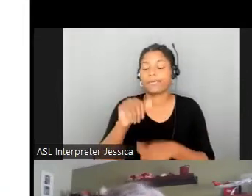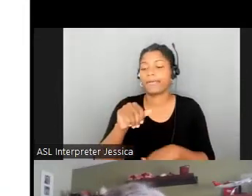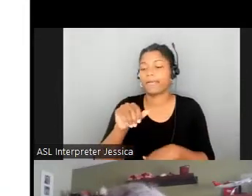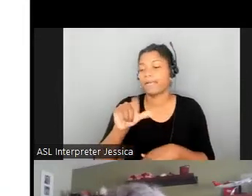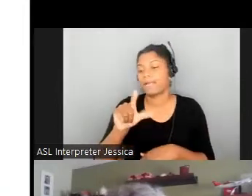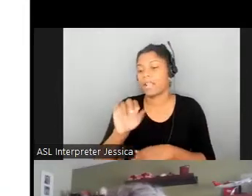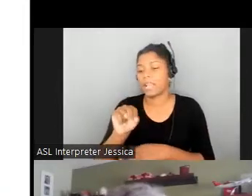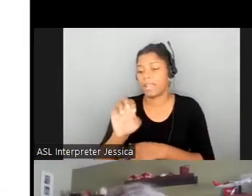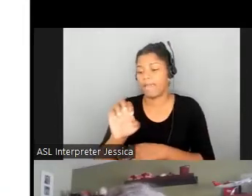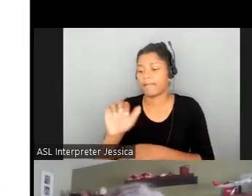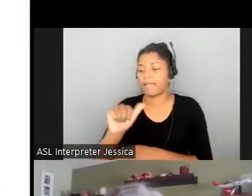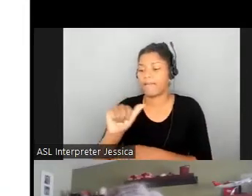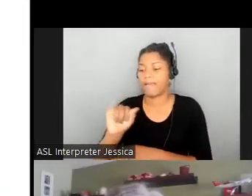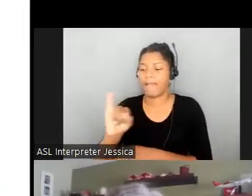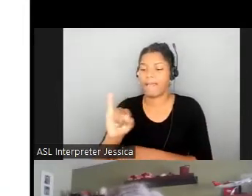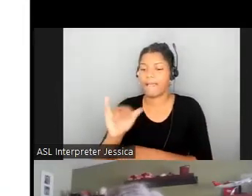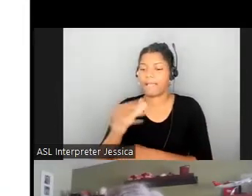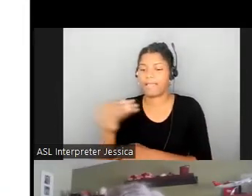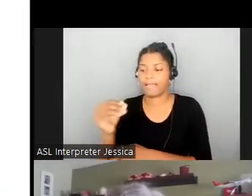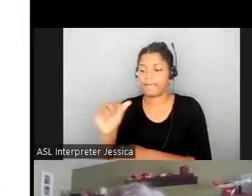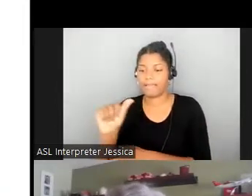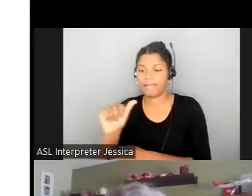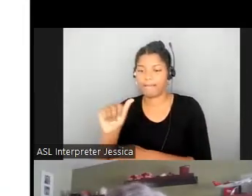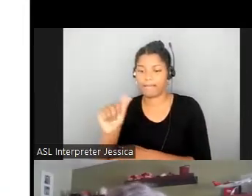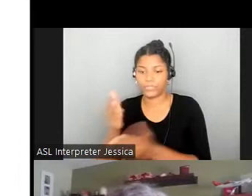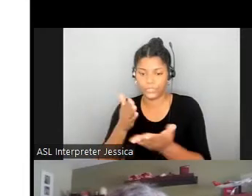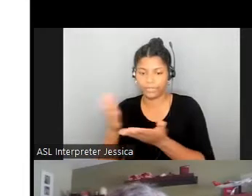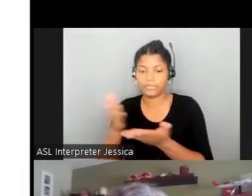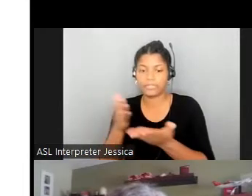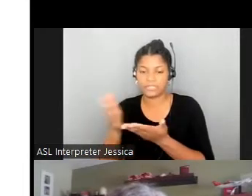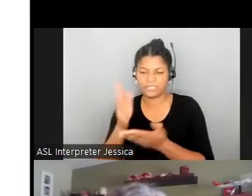would refer them to the Return to Community team.